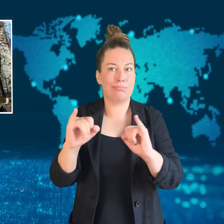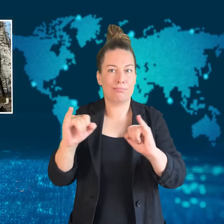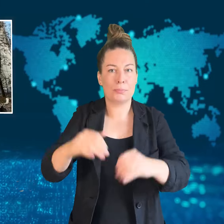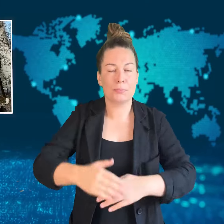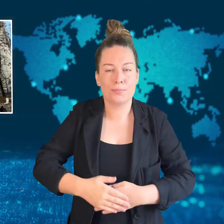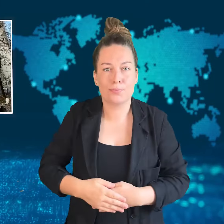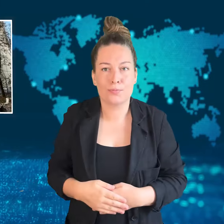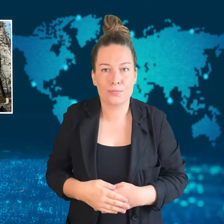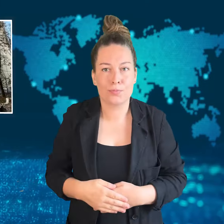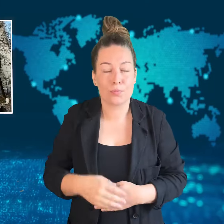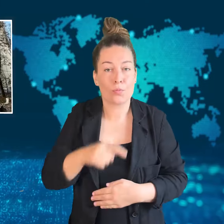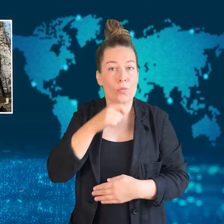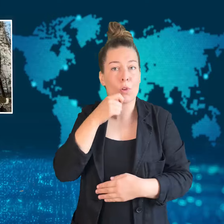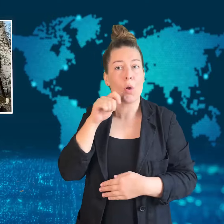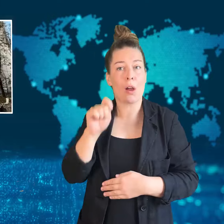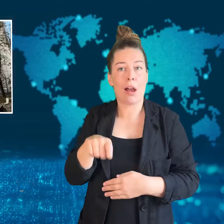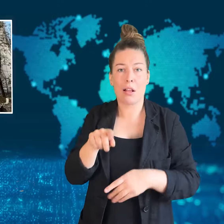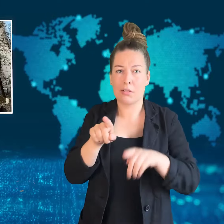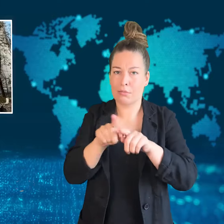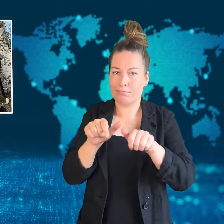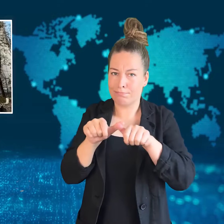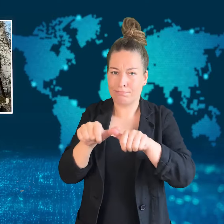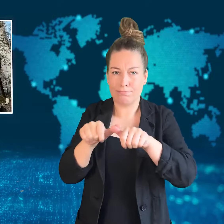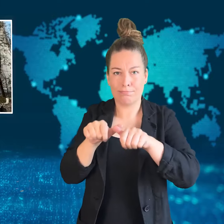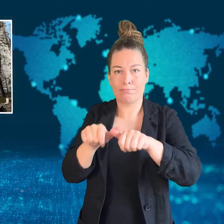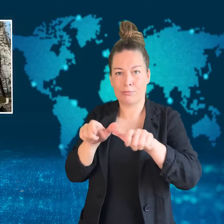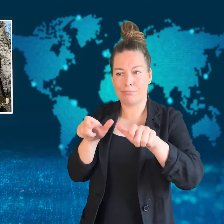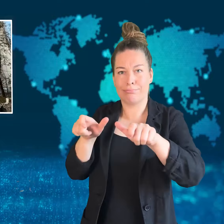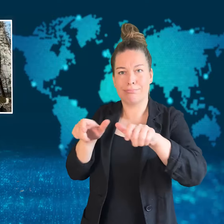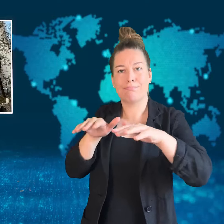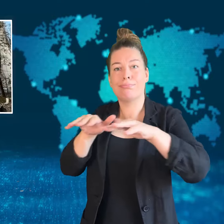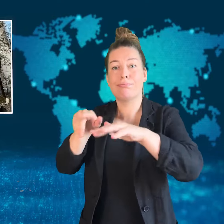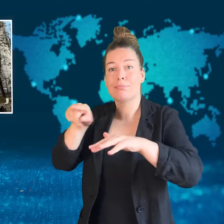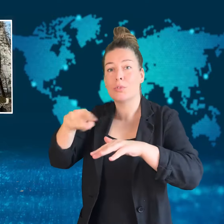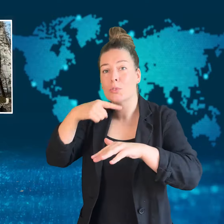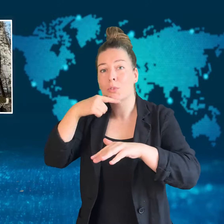One of the biggest-ever drone attacks on Russia took place over